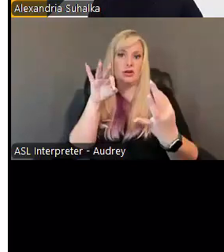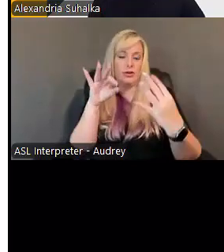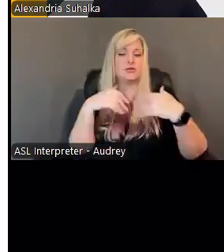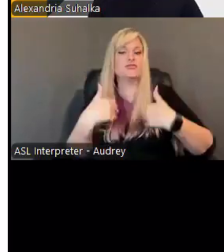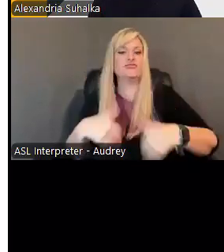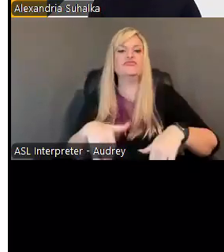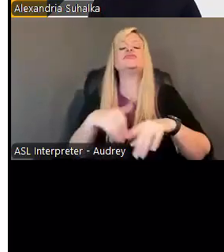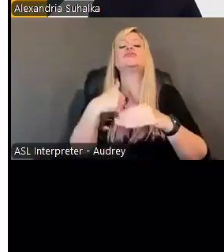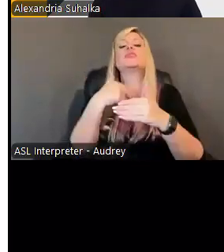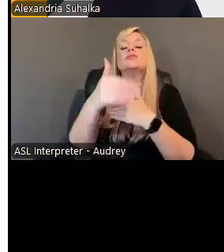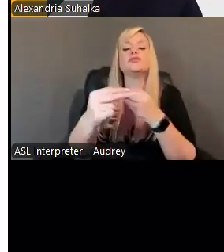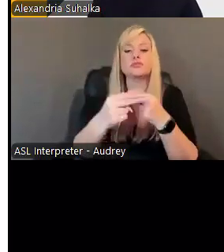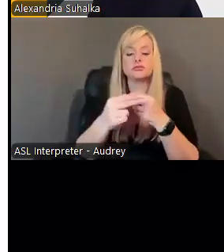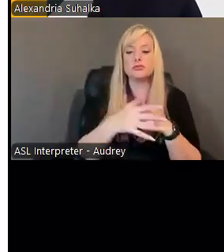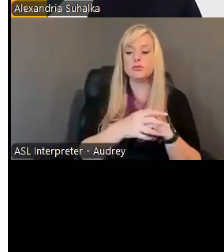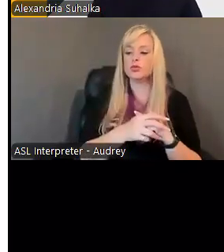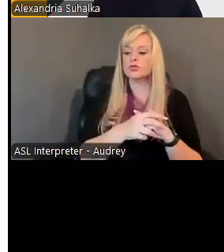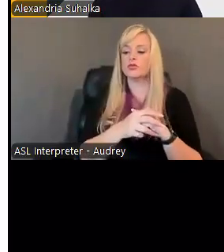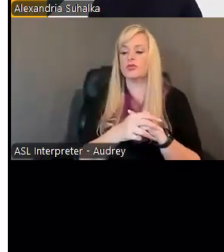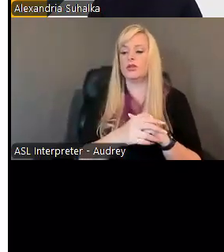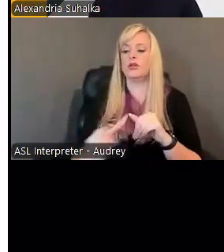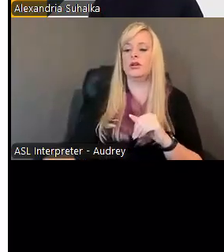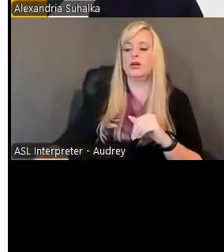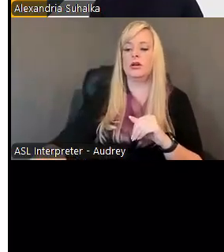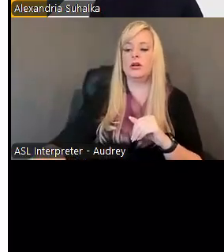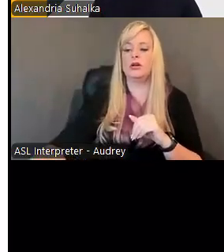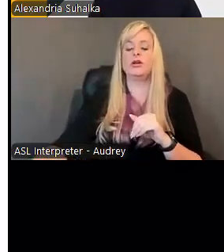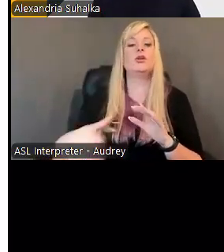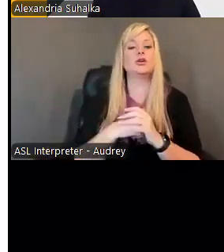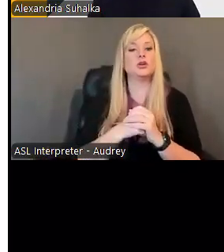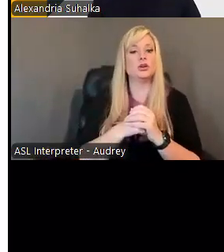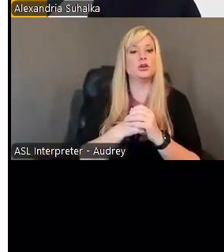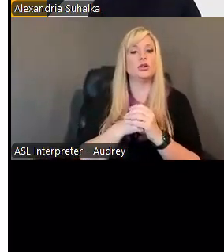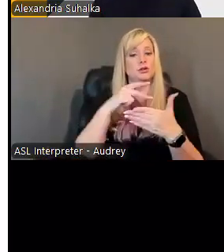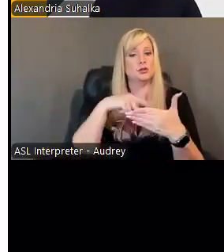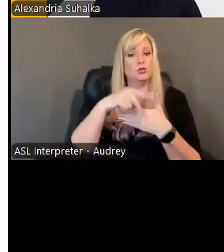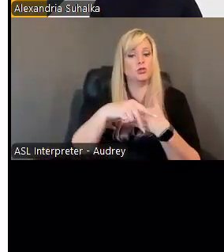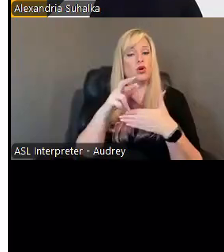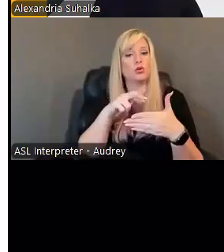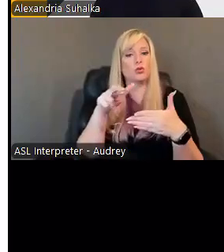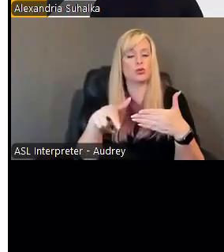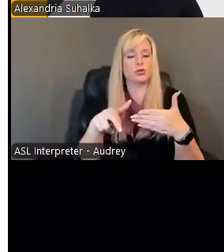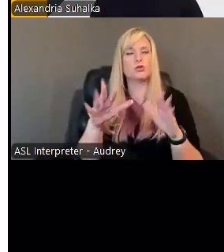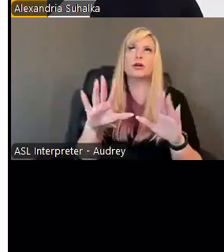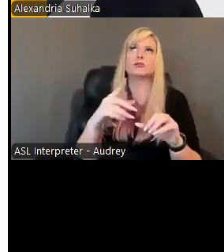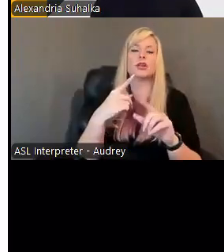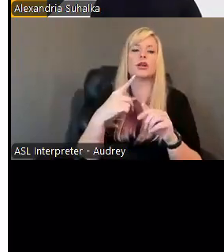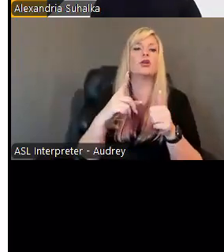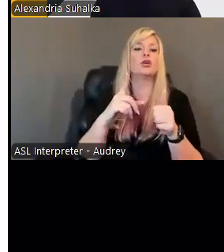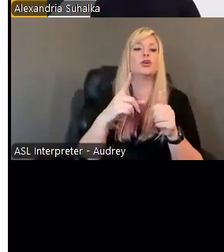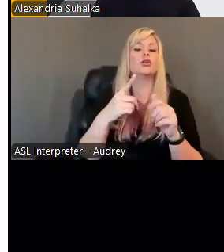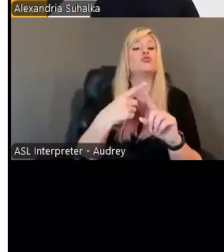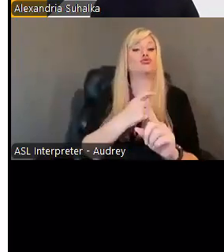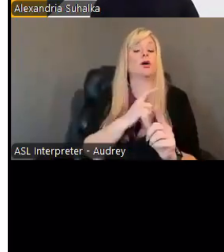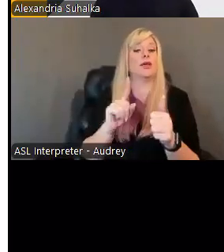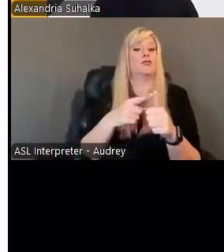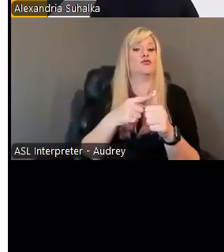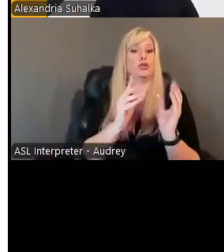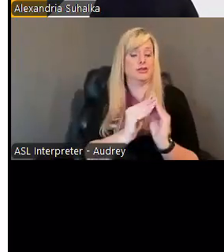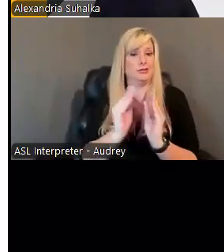slide. The results from this program or from this initial meeting, they came up with several themes.